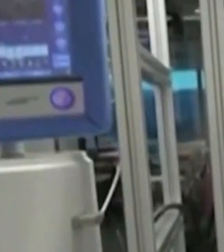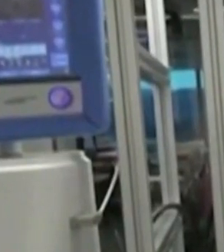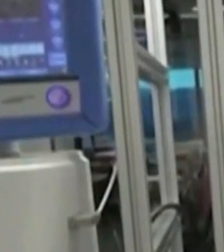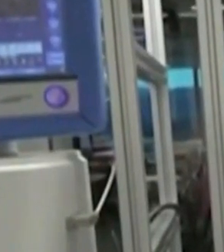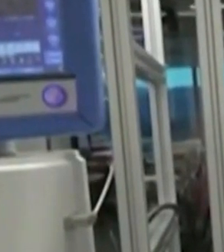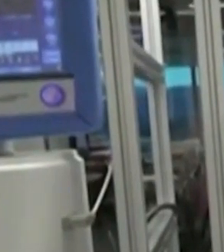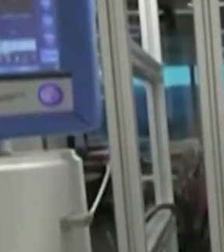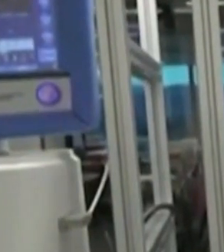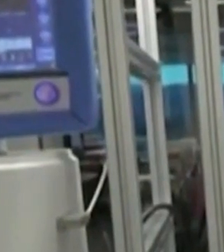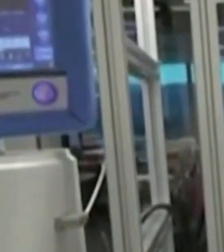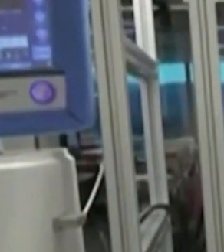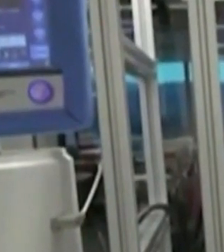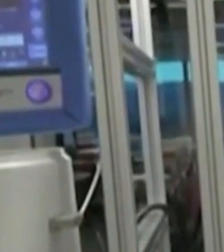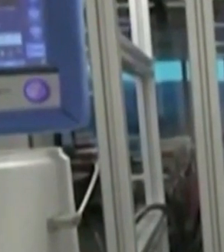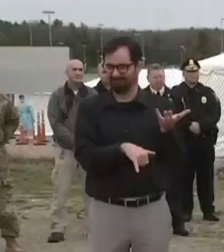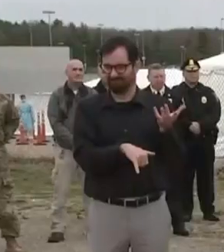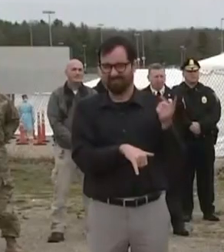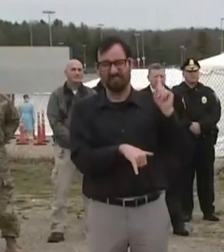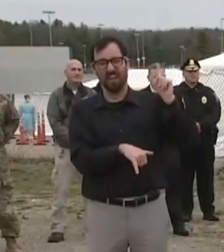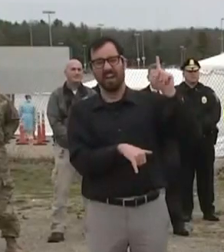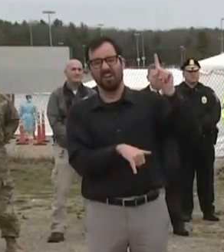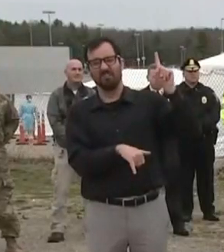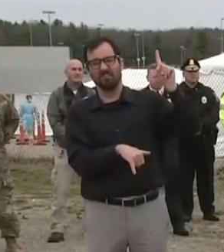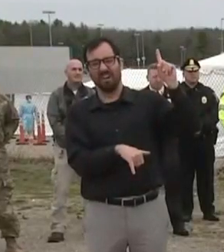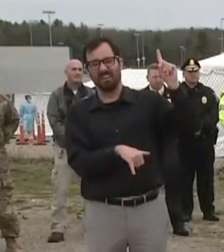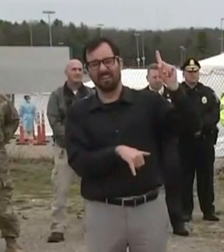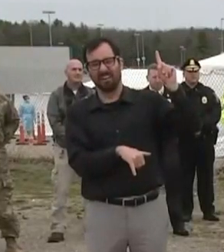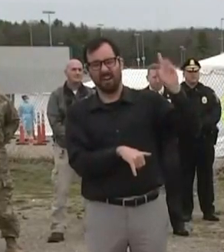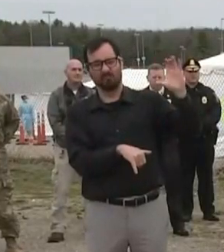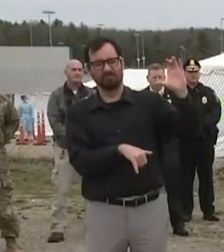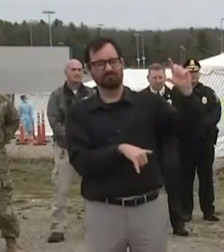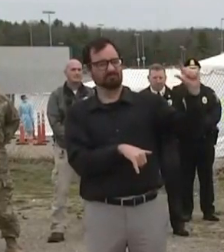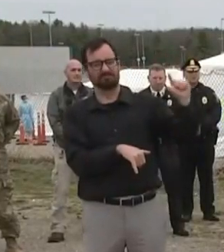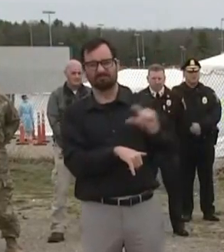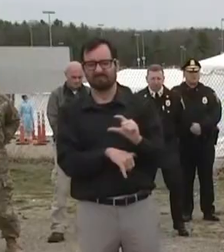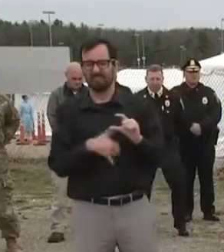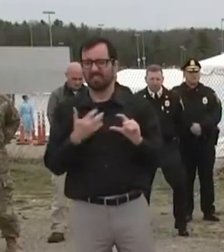STILL ONLY 10% OF THE AMOUNT THE FEDS PROMISED. WE GOT A SHIPMENT LAST